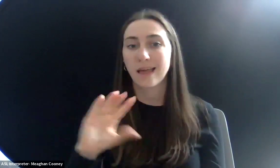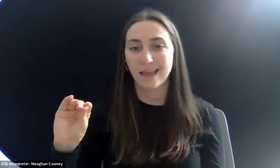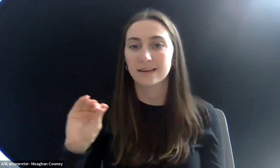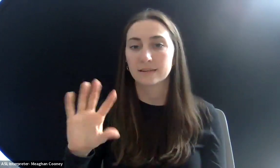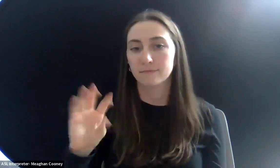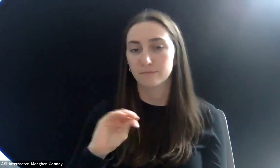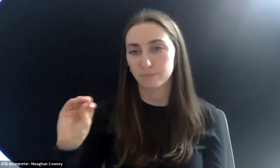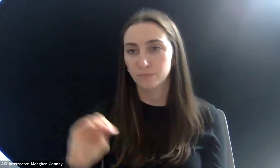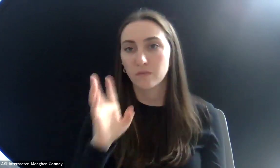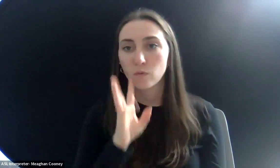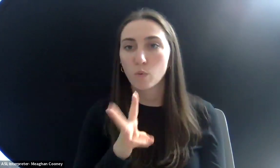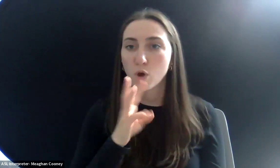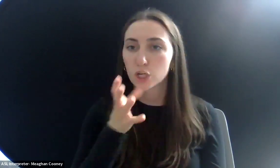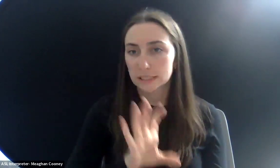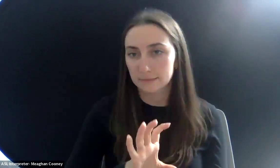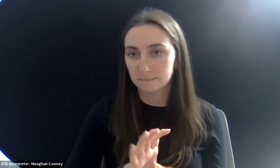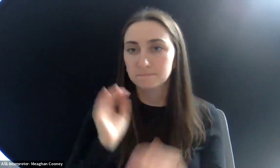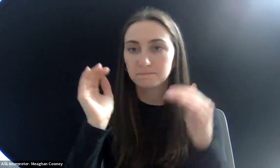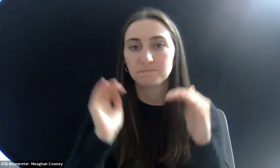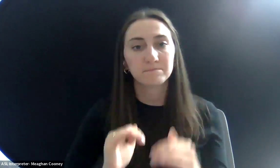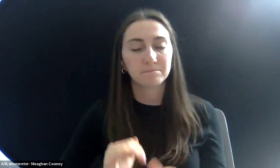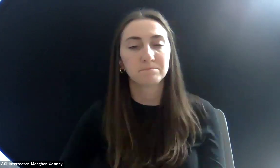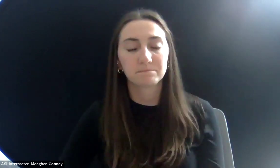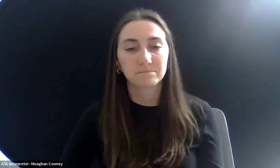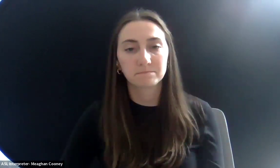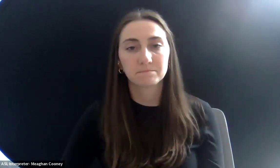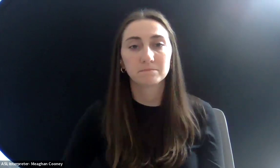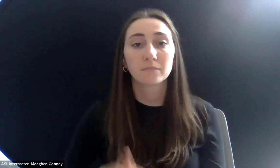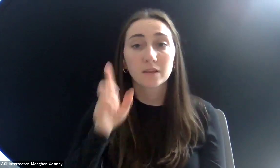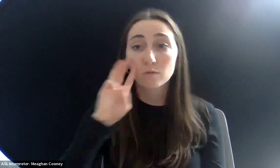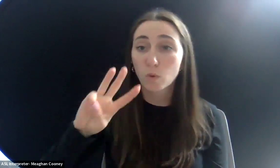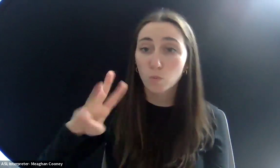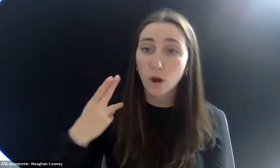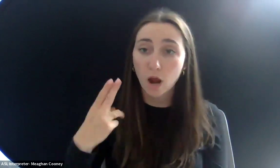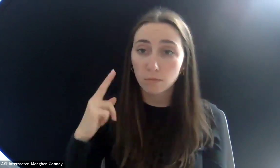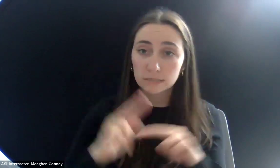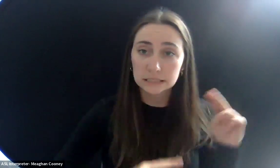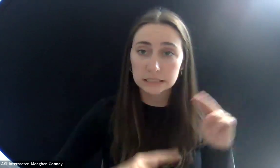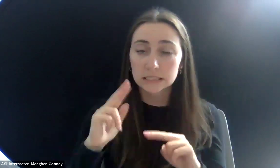for the water heating next slide for a warehouse, a similar situation here.